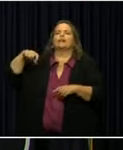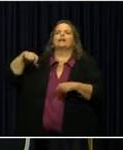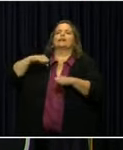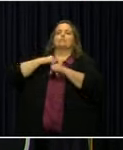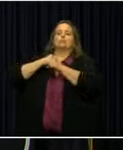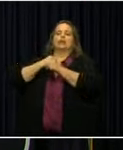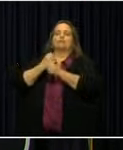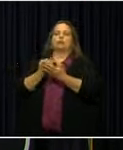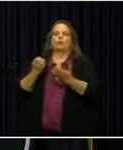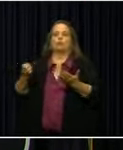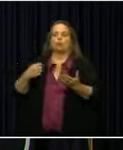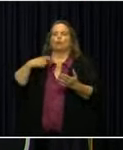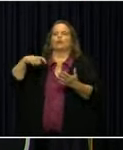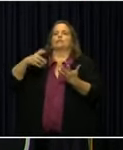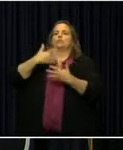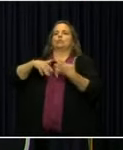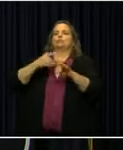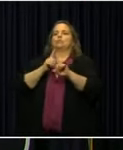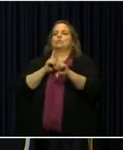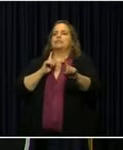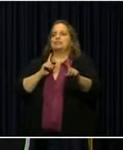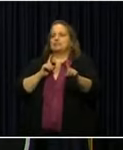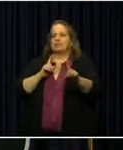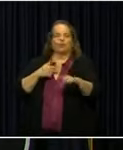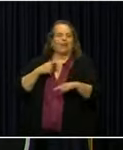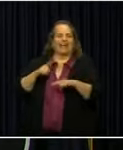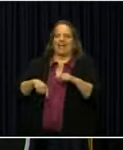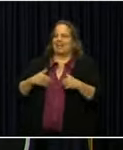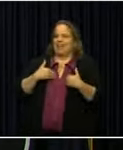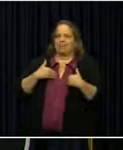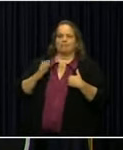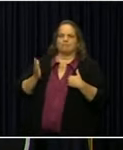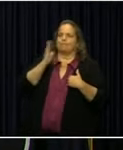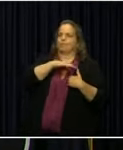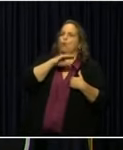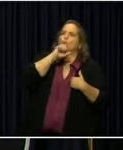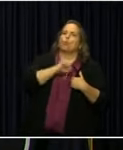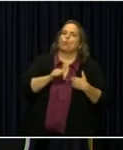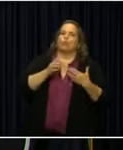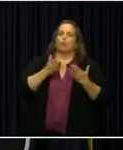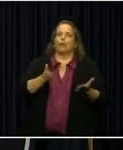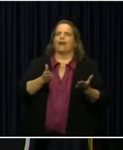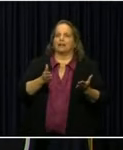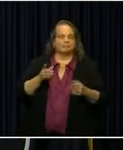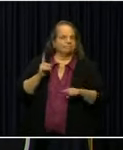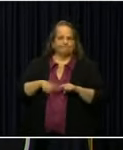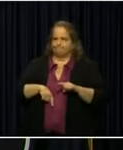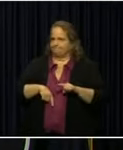TOO, WORKS WORKING WITH US. I KNOW WE HAVE LOOKED TRES OF IT.